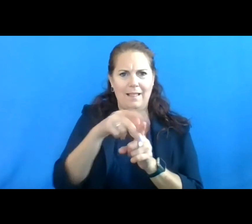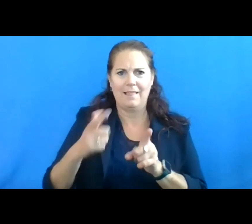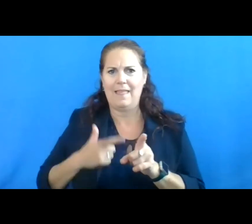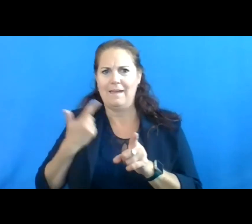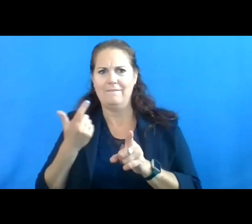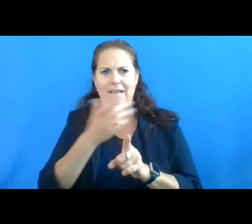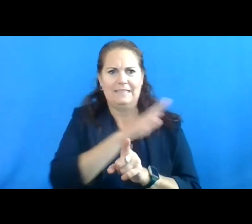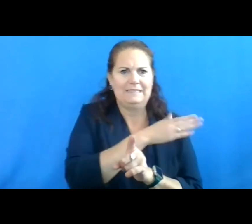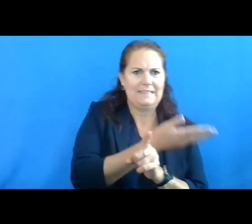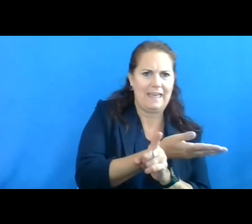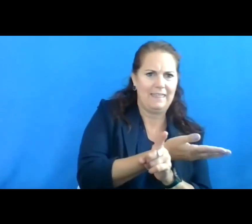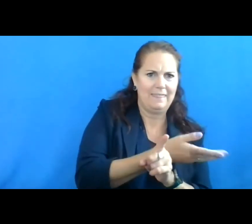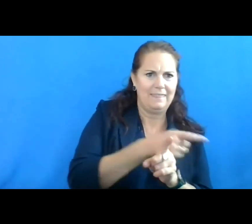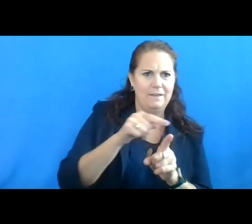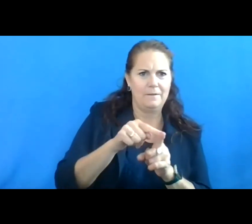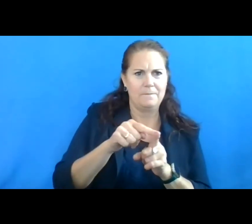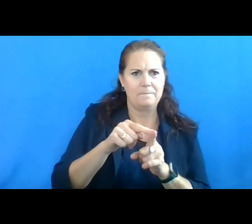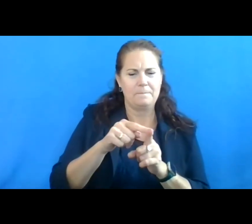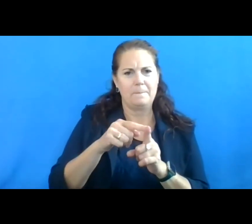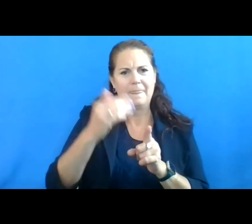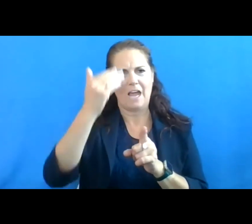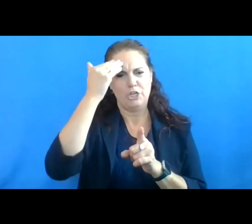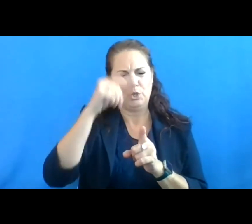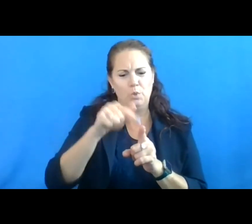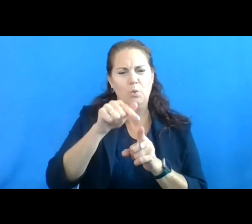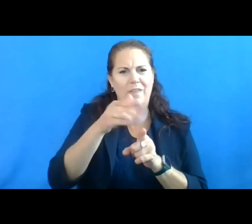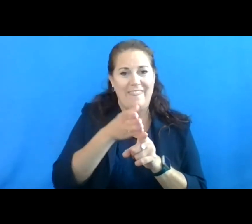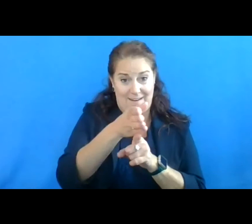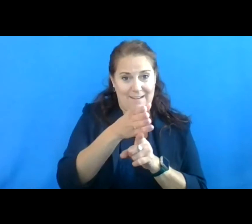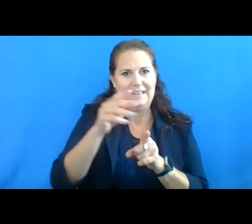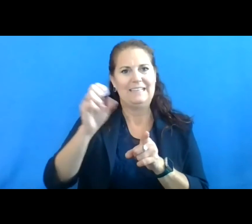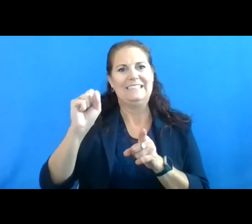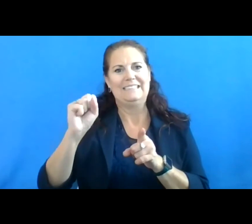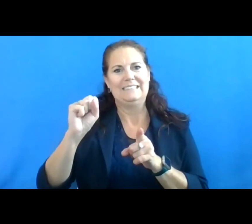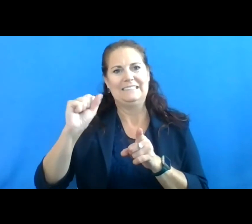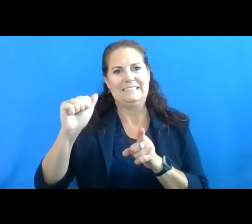and sanity, and I knew this was a childhood reality.